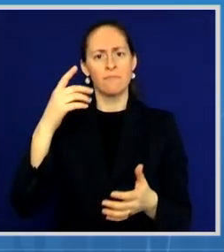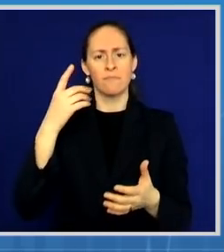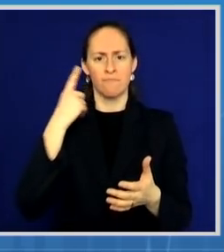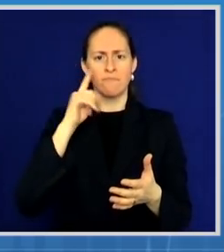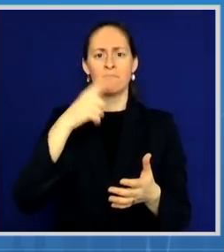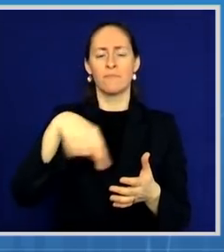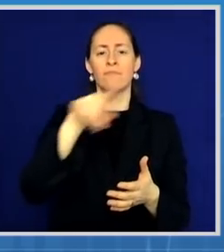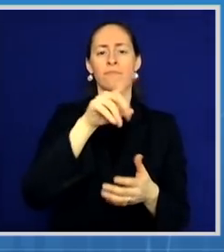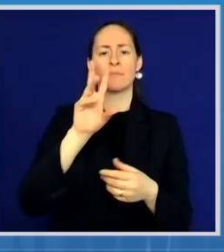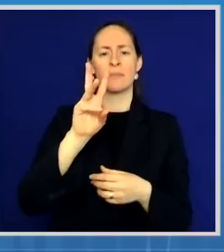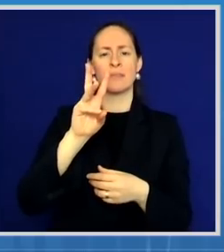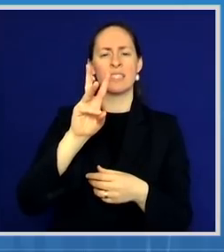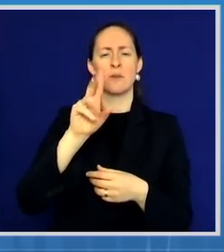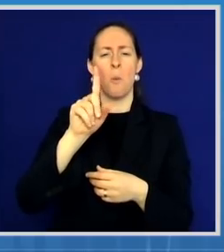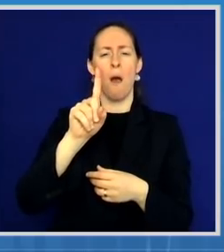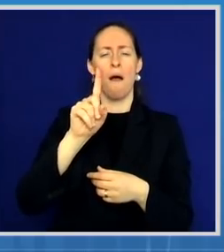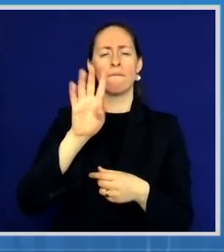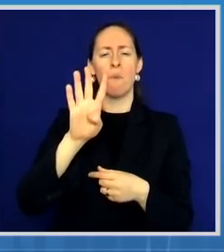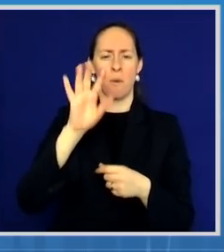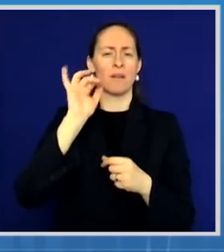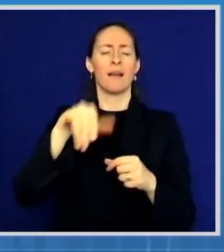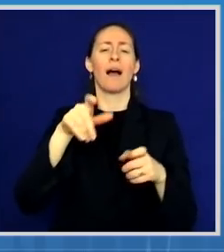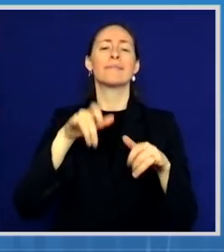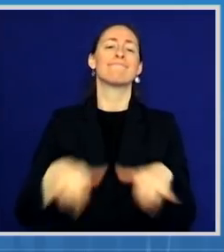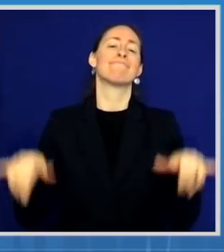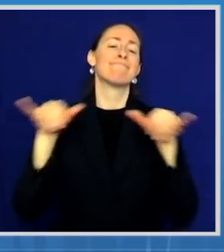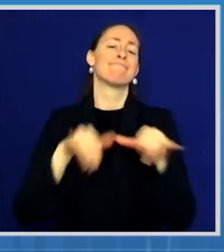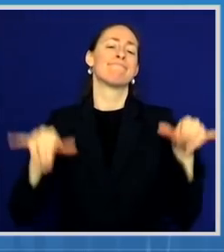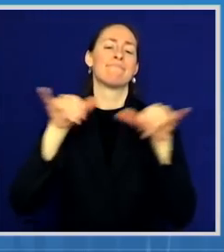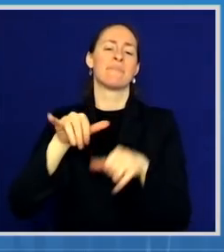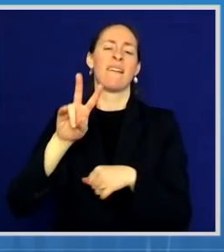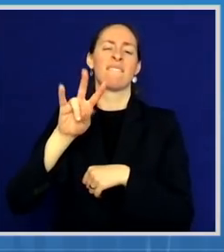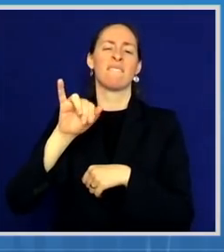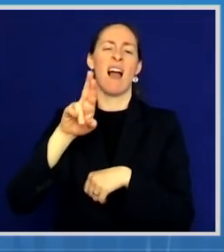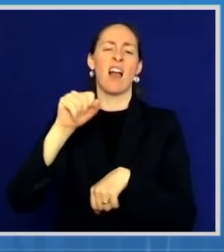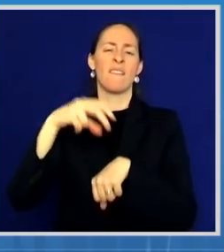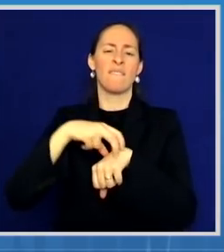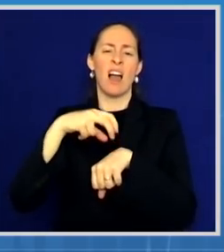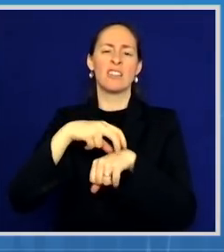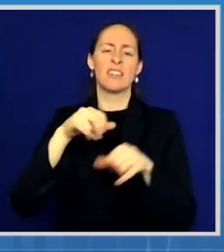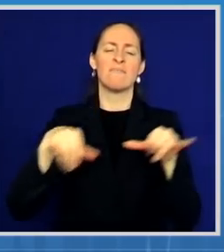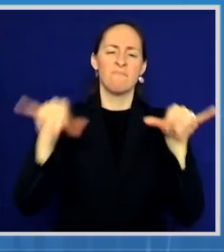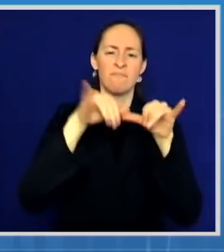It got less when you did B17, and nothing against 351.